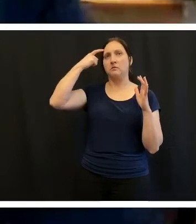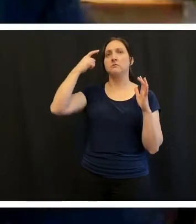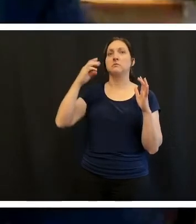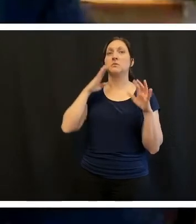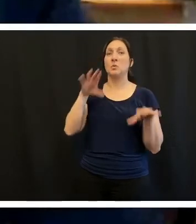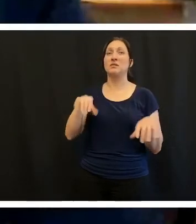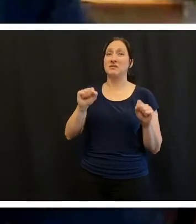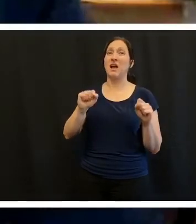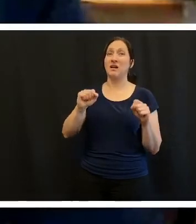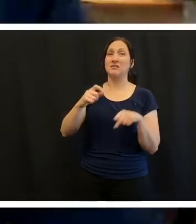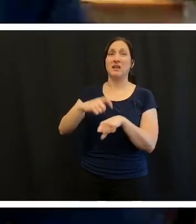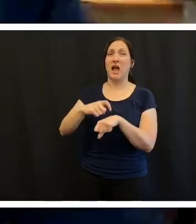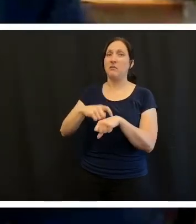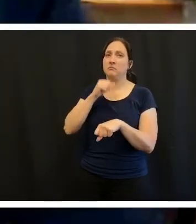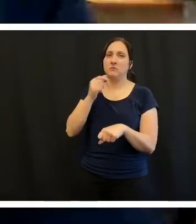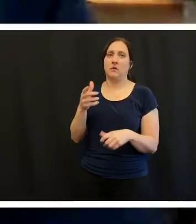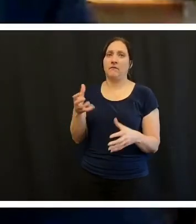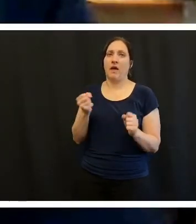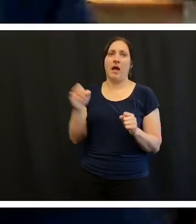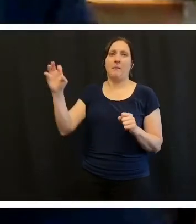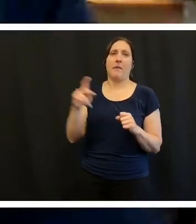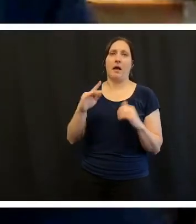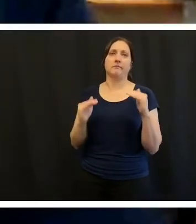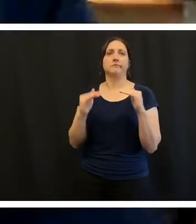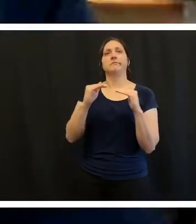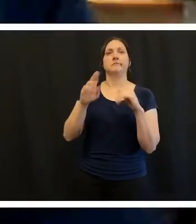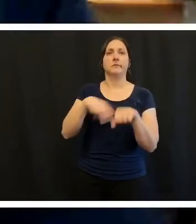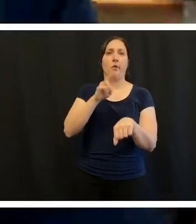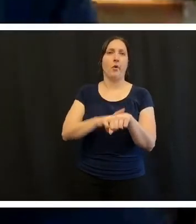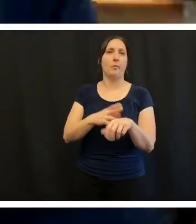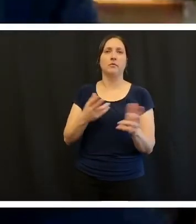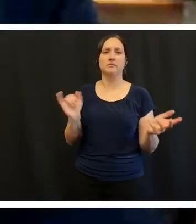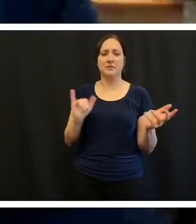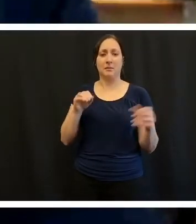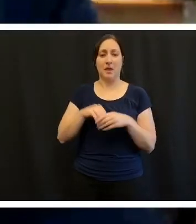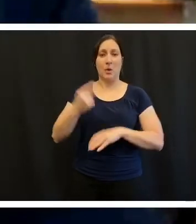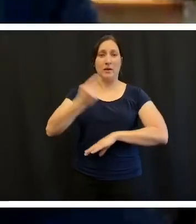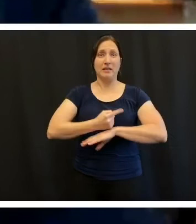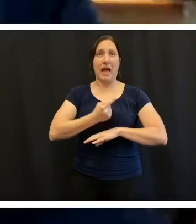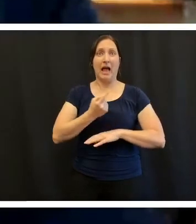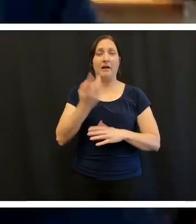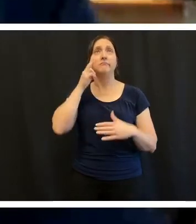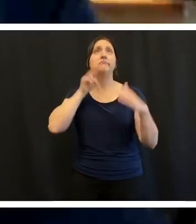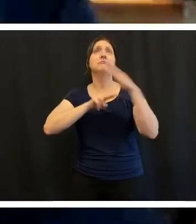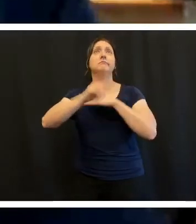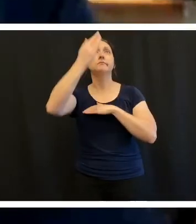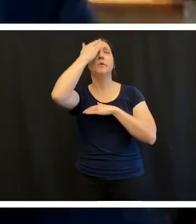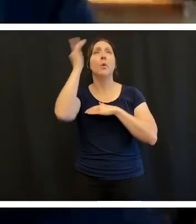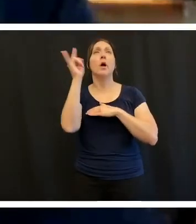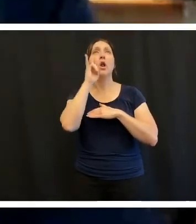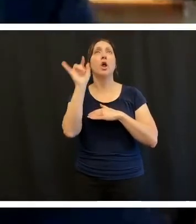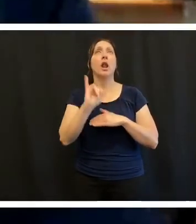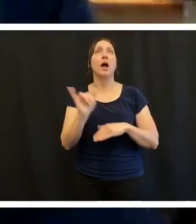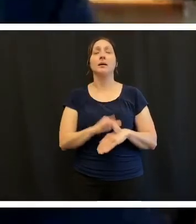They don't know even what today will bring. More or less, will there be school in the fall? What's their social life?